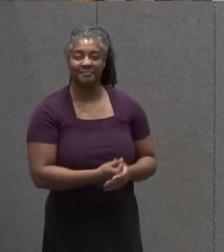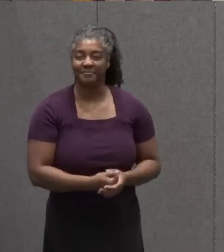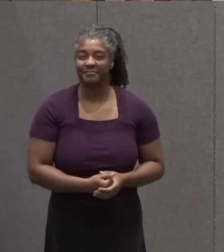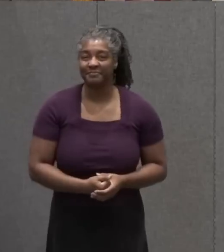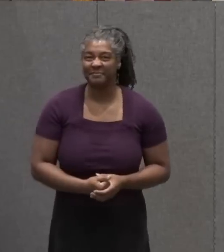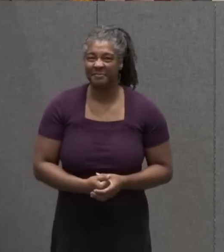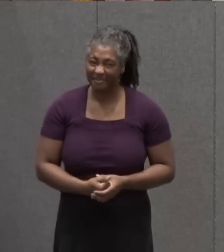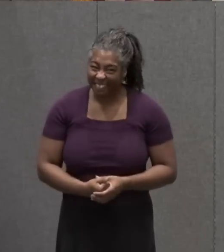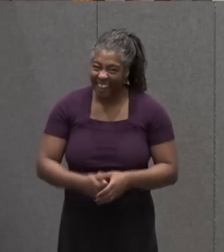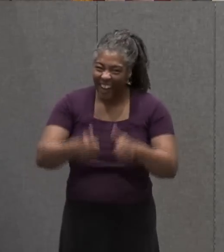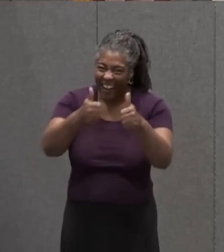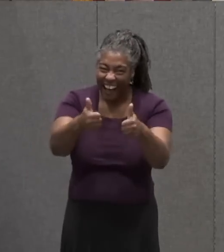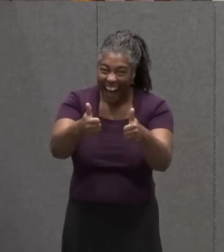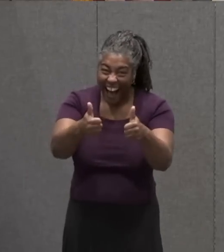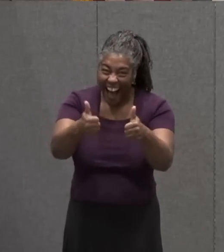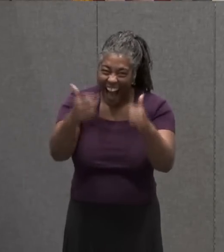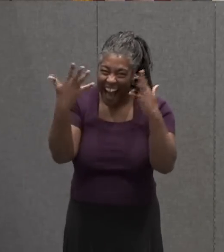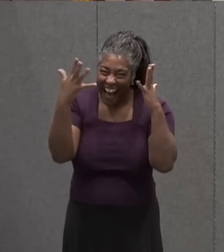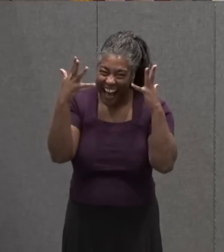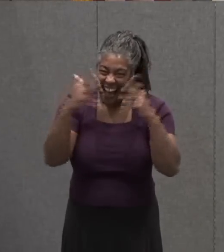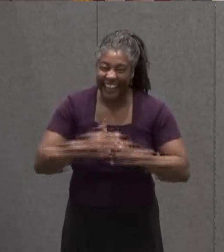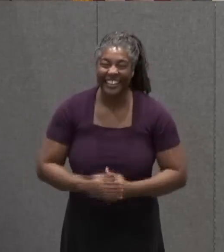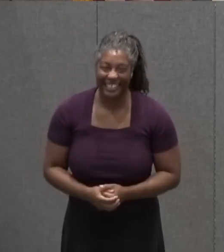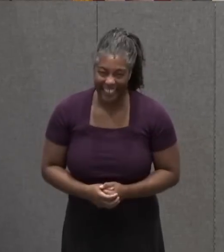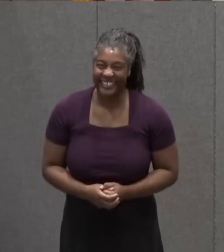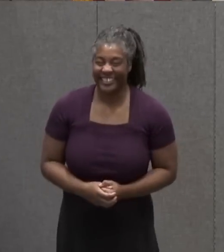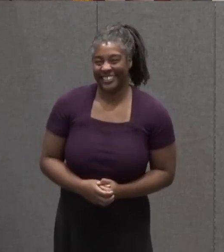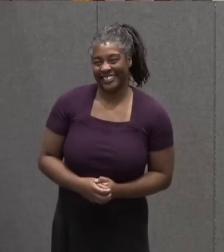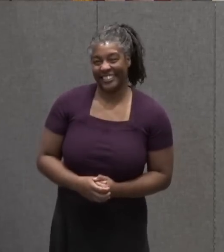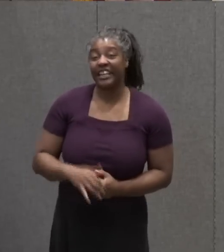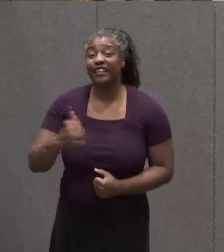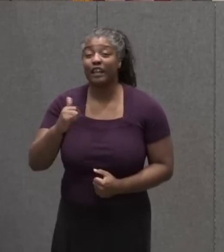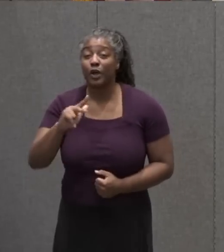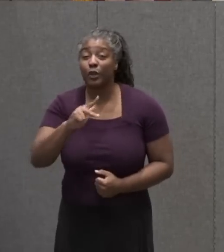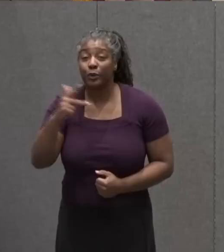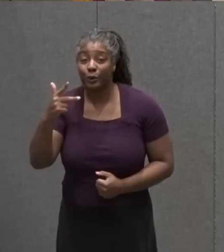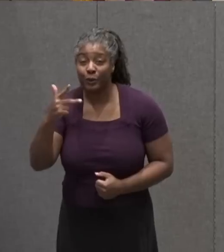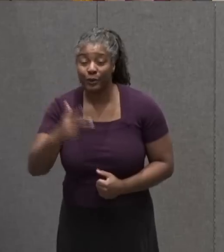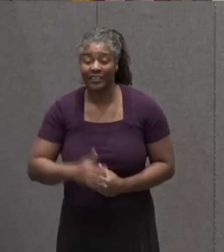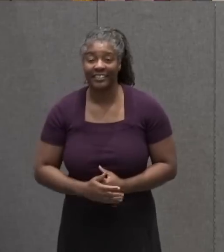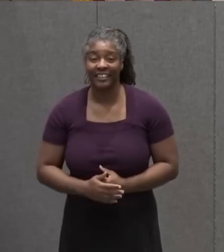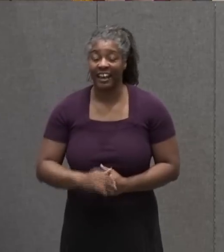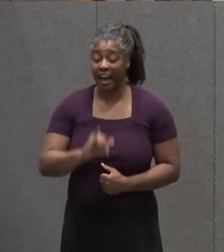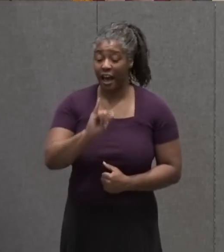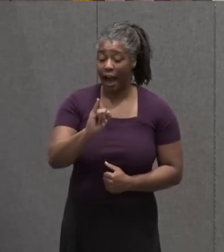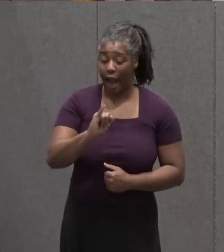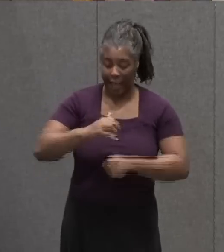Very good. Let's try our third one, i, itch, I.